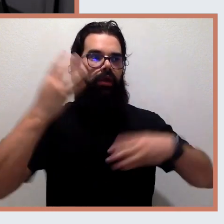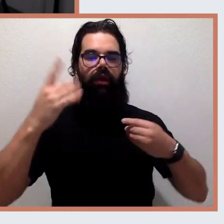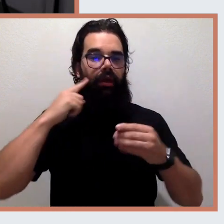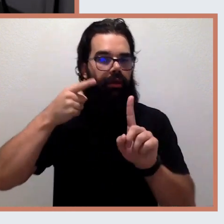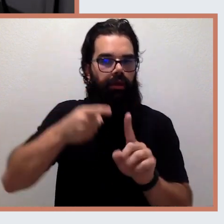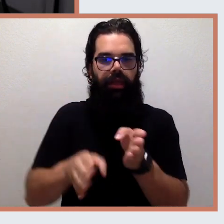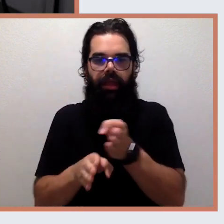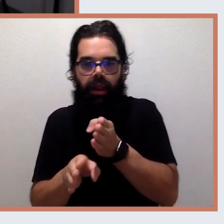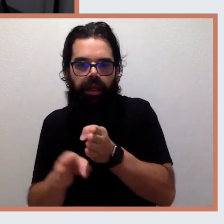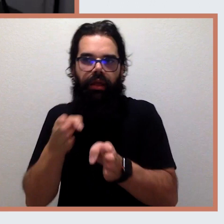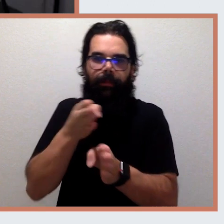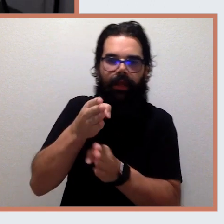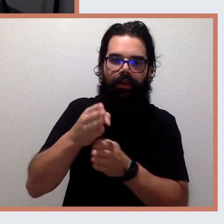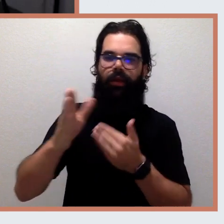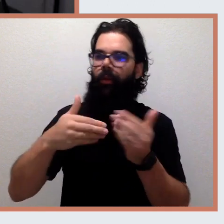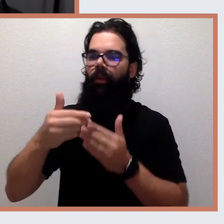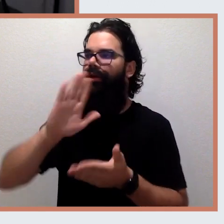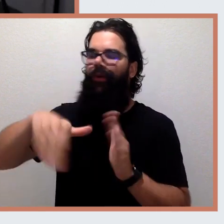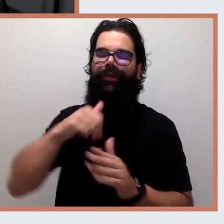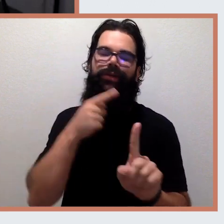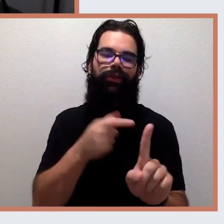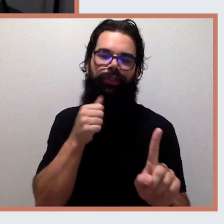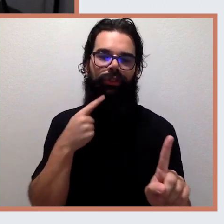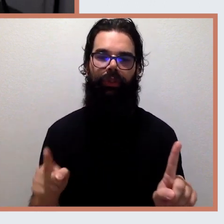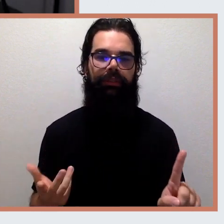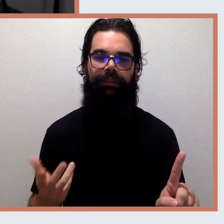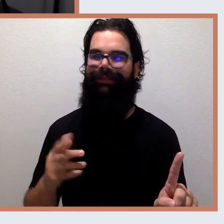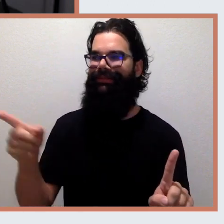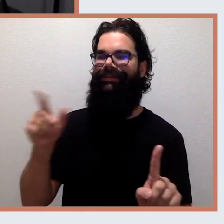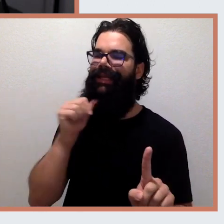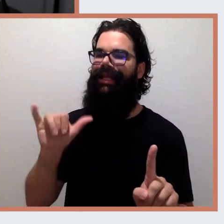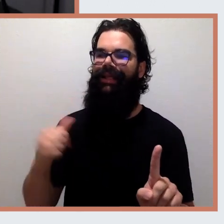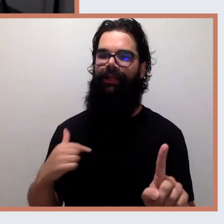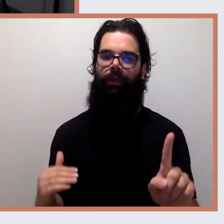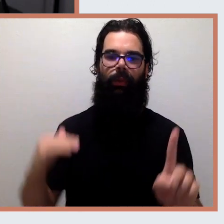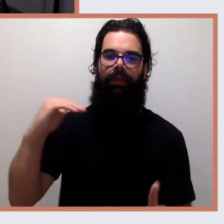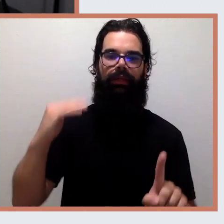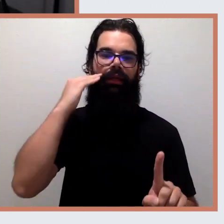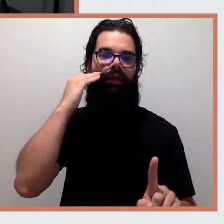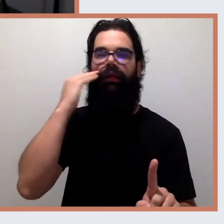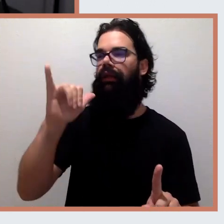but full of Caucasians writing stories about minorities, it's just not going to work.